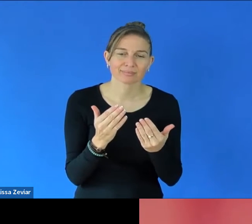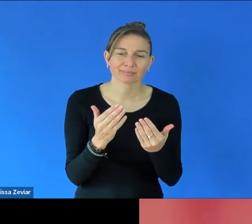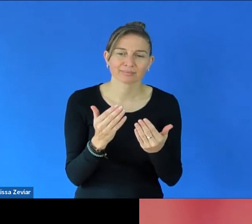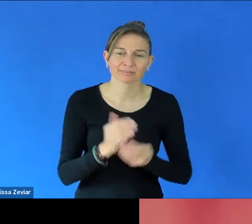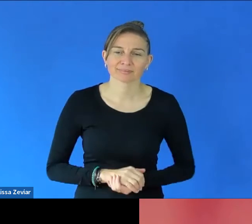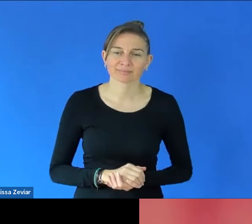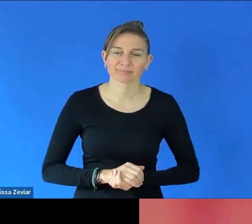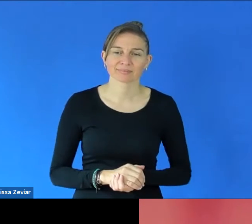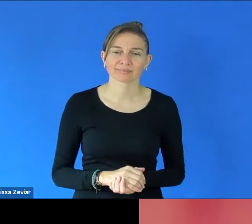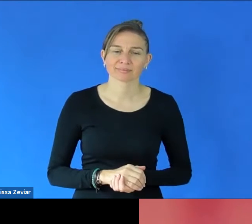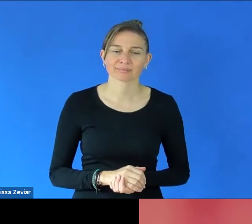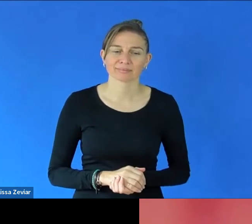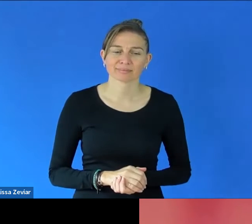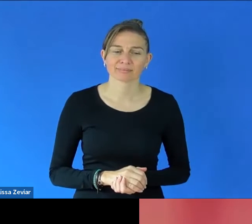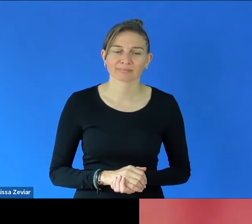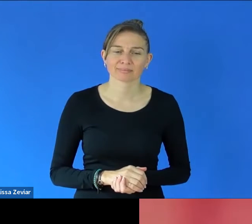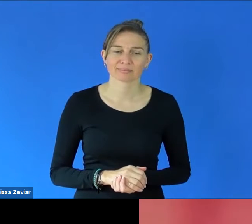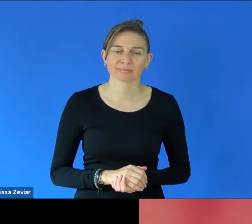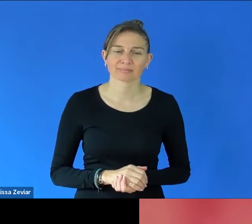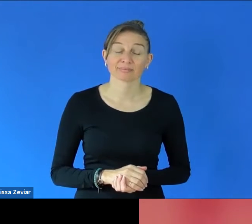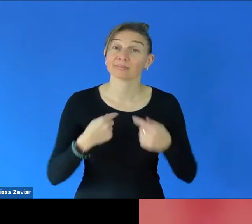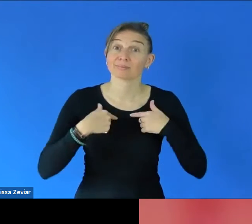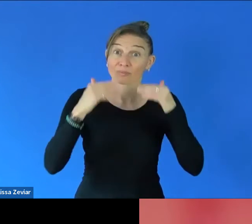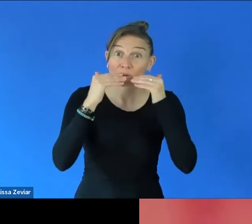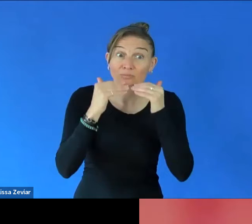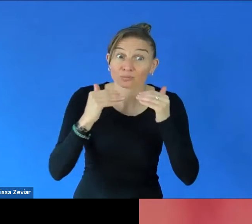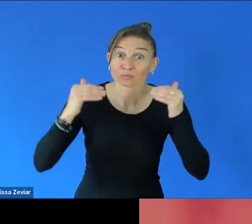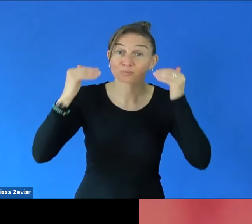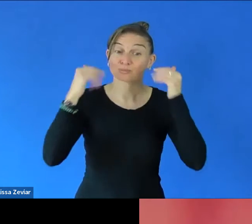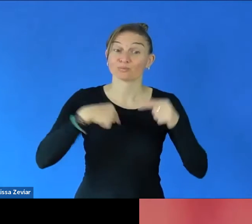We are very pleased to be involved in this innovative programme.